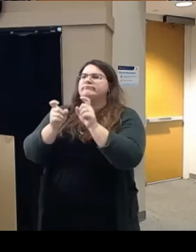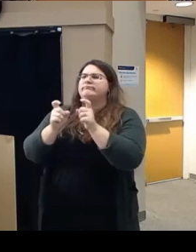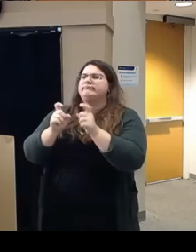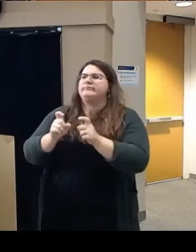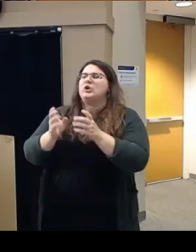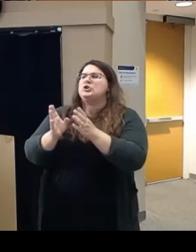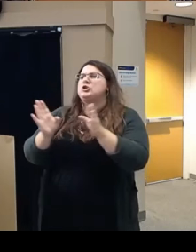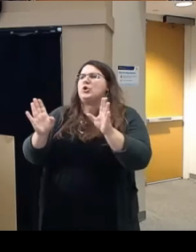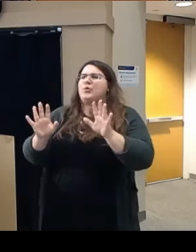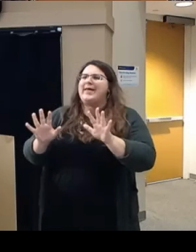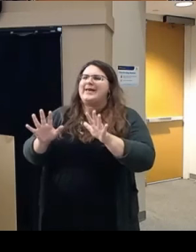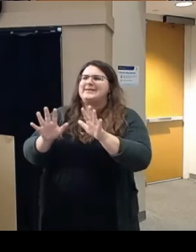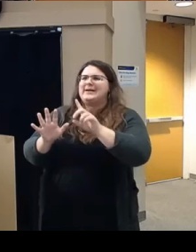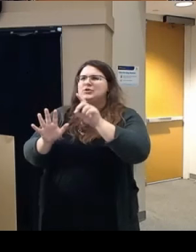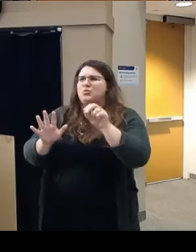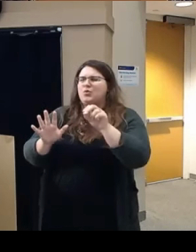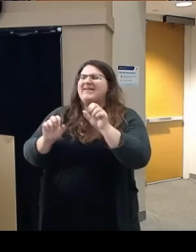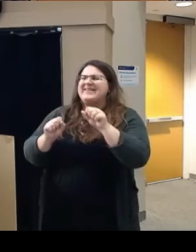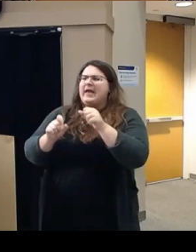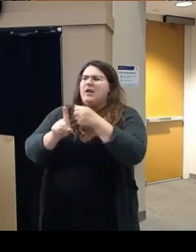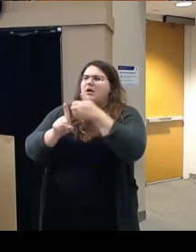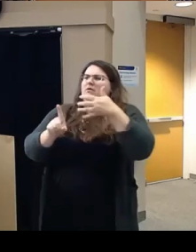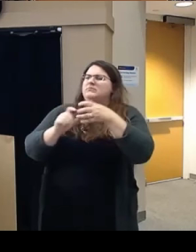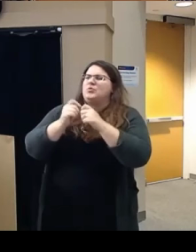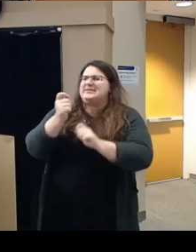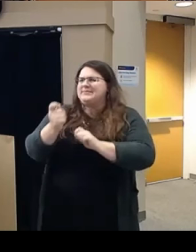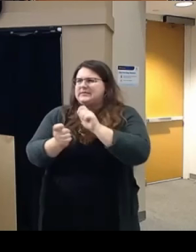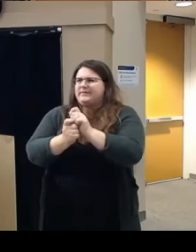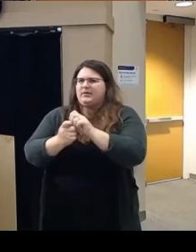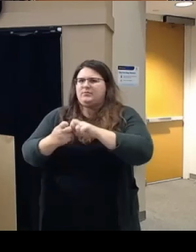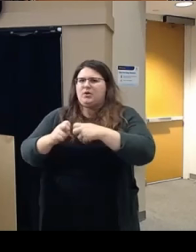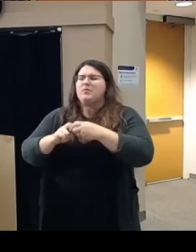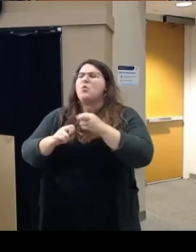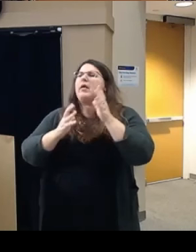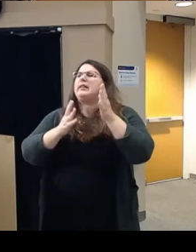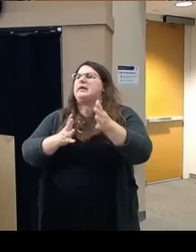make it more specific um or I could leave it as it is um and when I change that you'll see